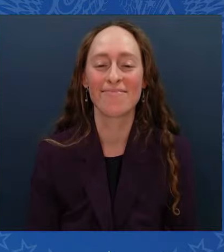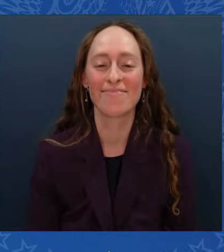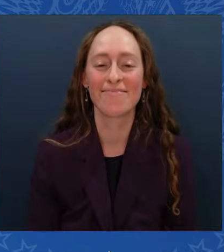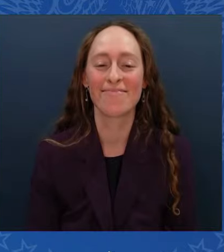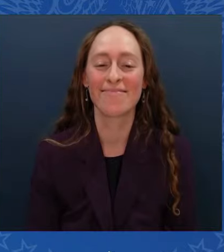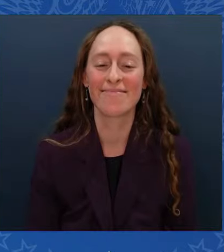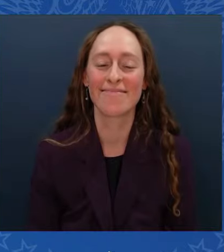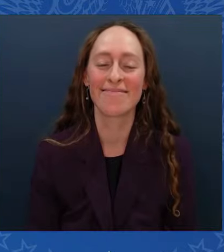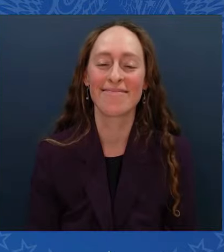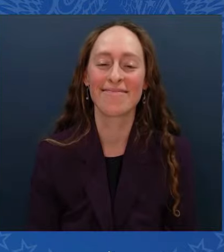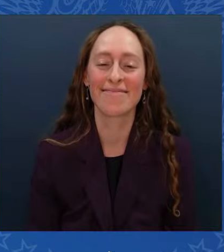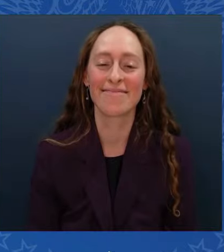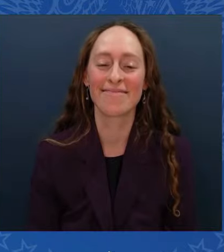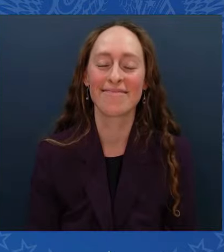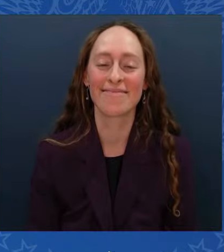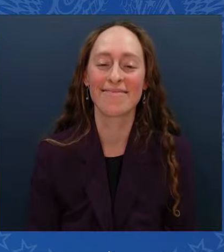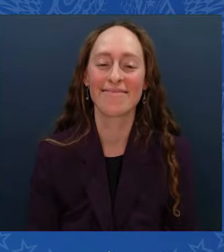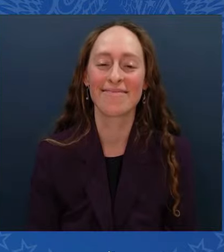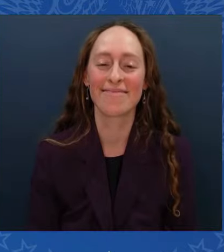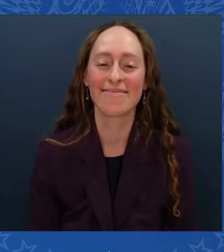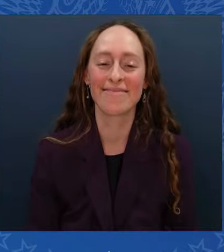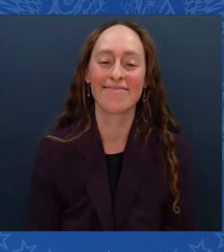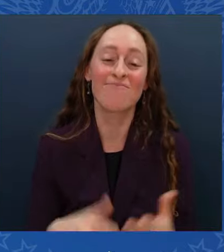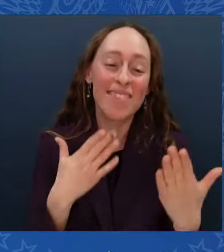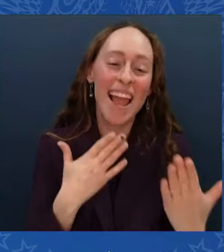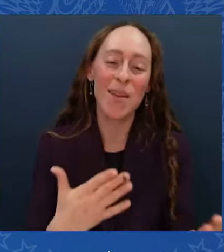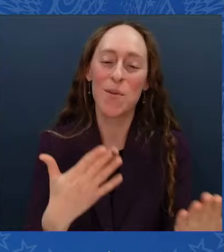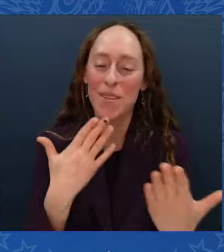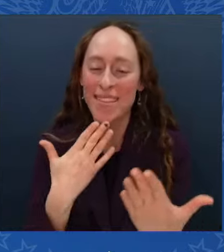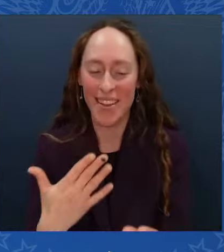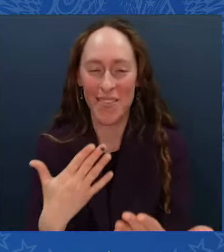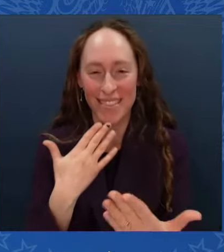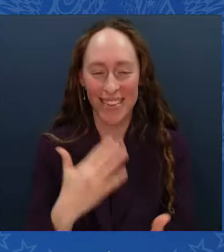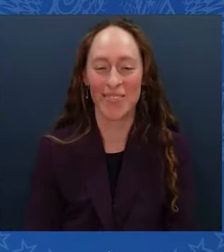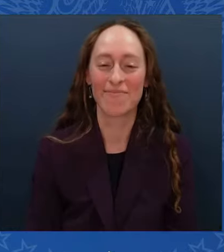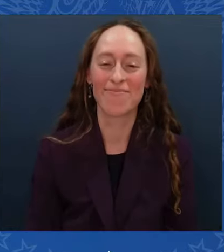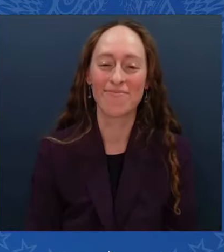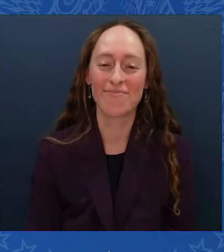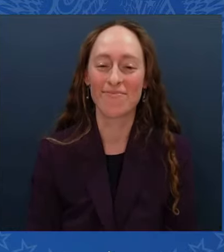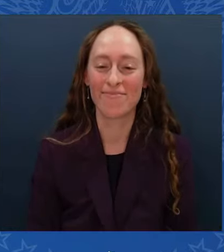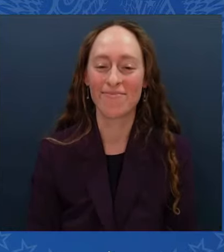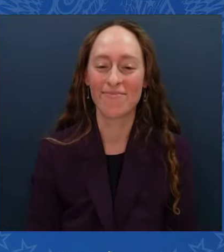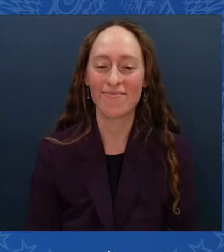Thank you, thank you, thank you. Well, Dr. Saint-Paul, thank you very much for that introduction.